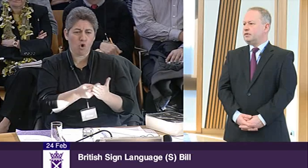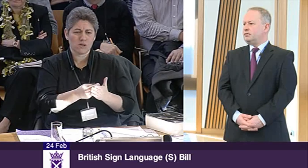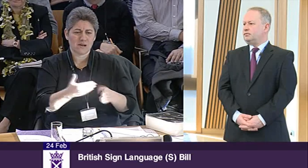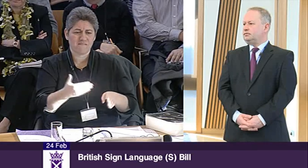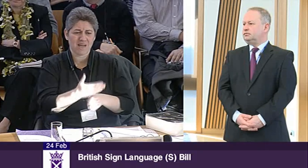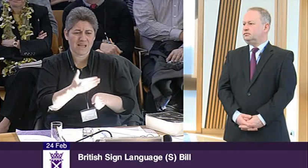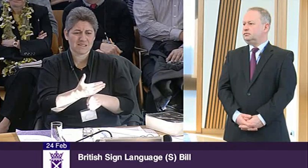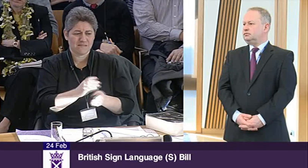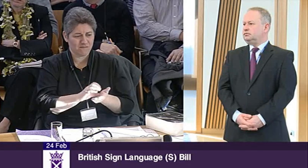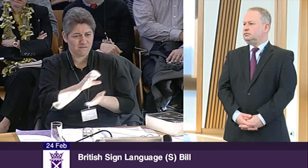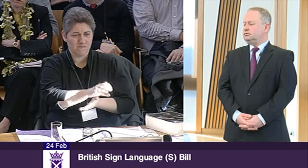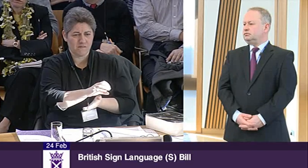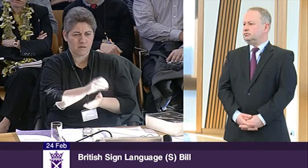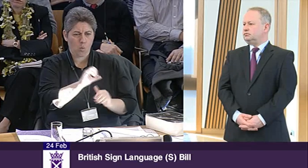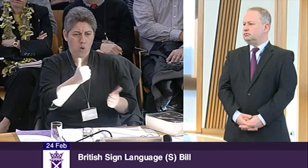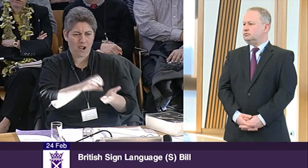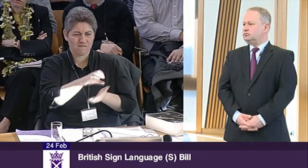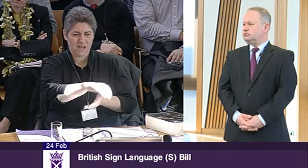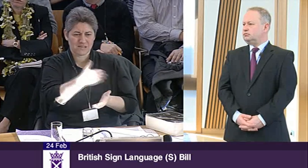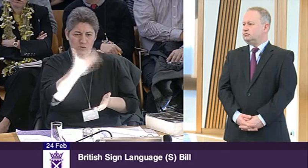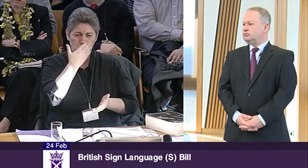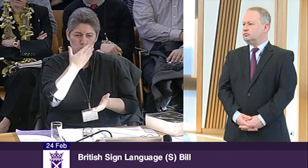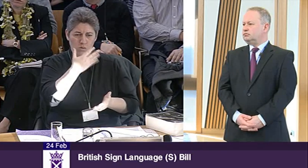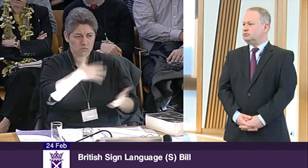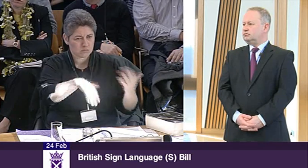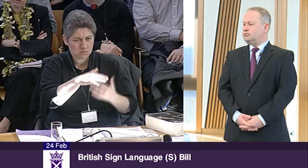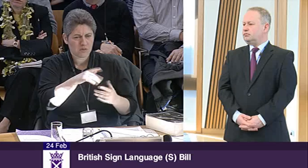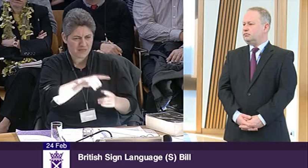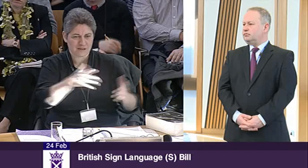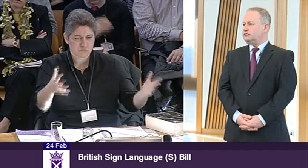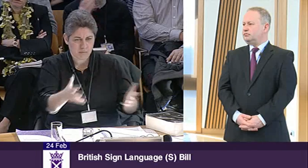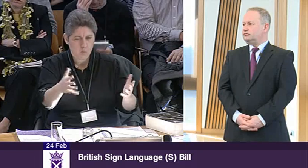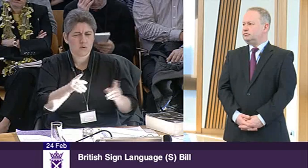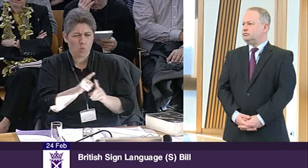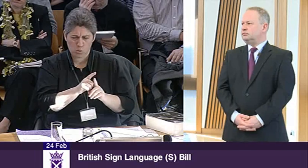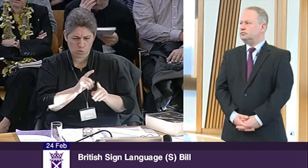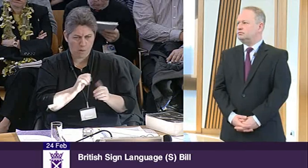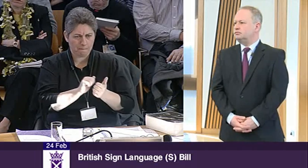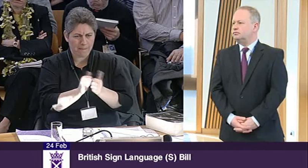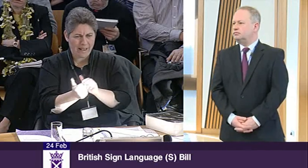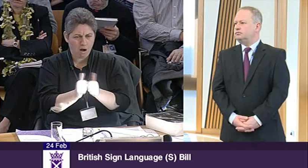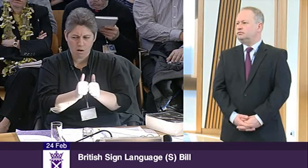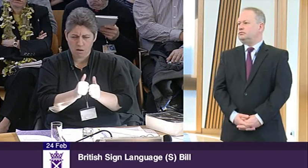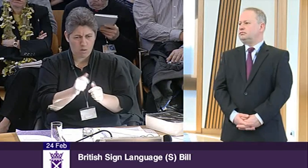an interpreter within the language group, of course, which would make promotion cost